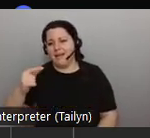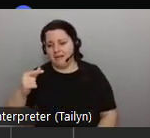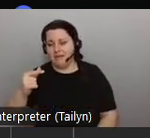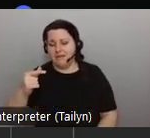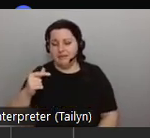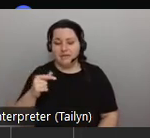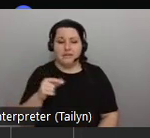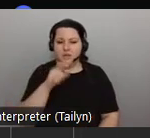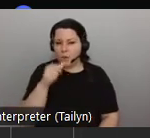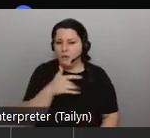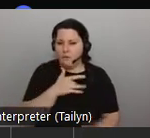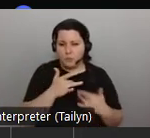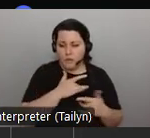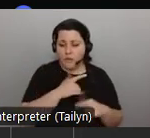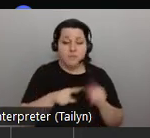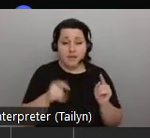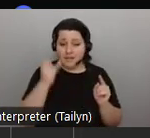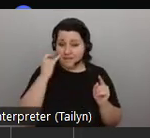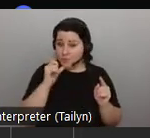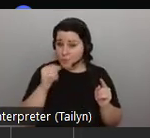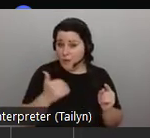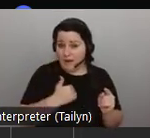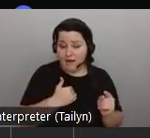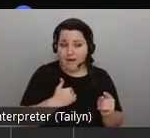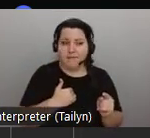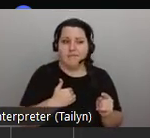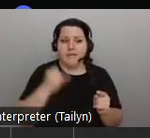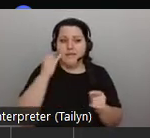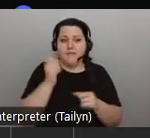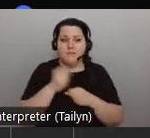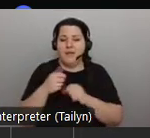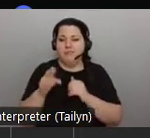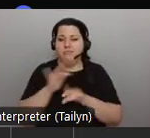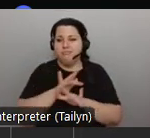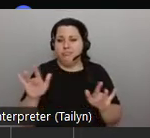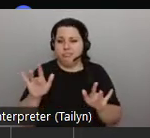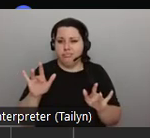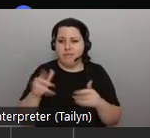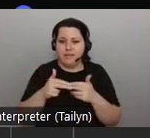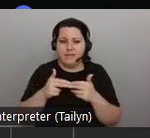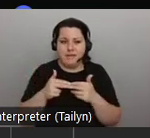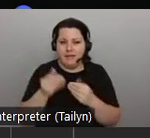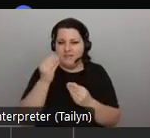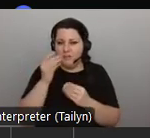wherever it has that title or whatever, that acts as your heading. So you don't have to worry about that, but if you